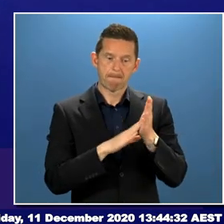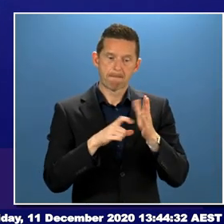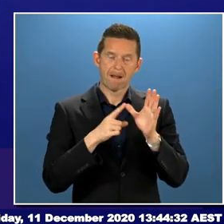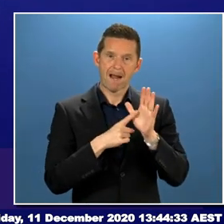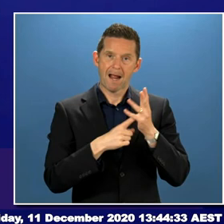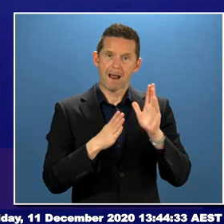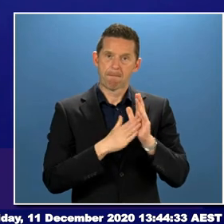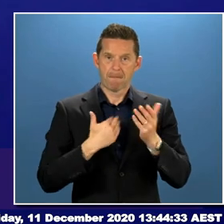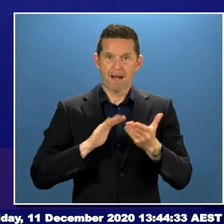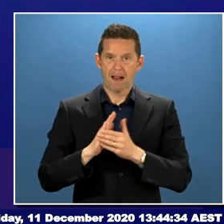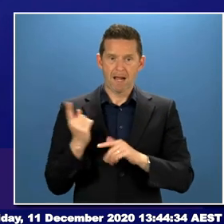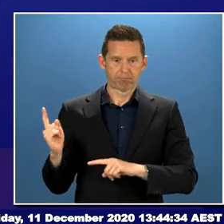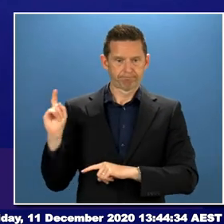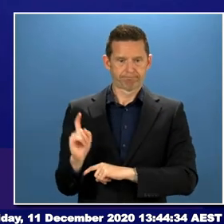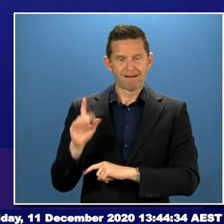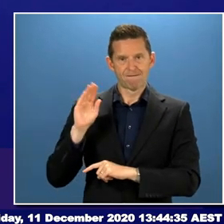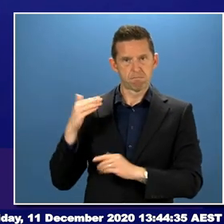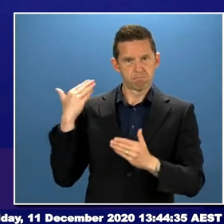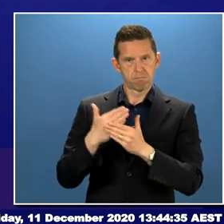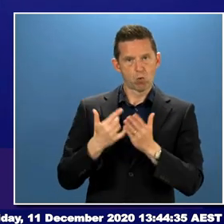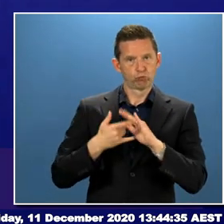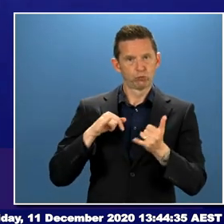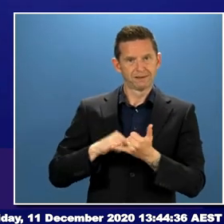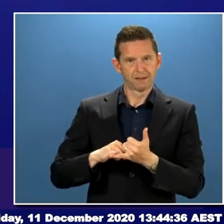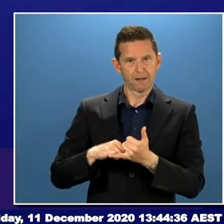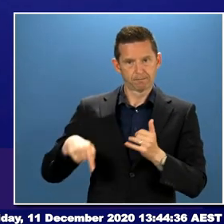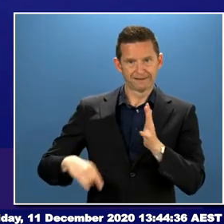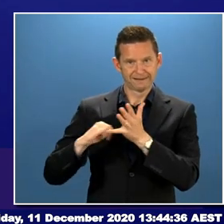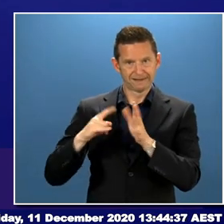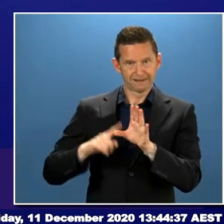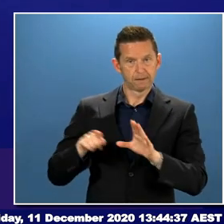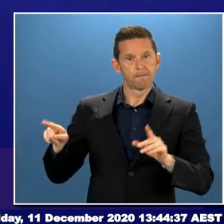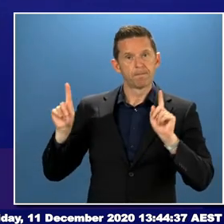hearing since last Tuesday, is conducting an important research project